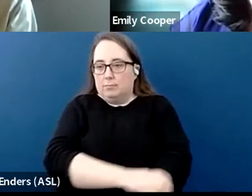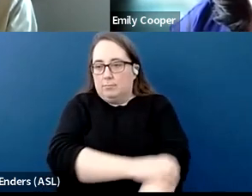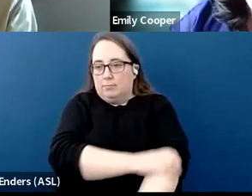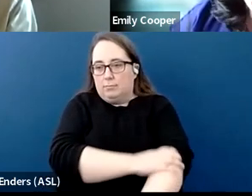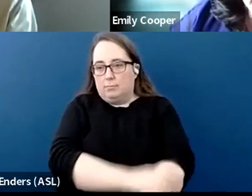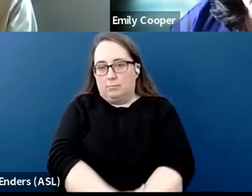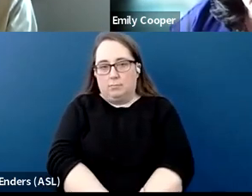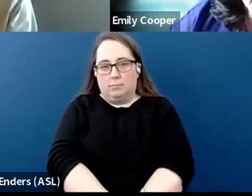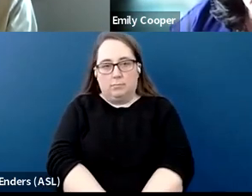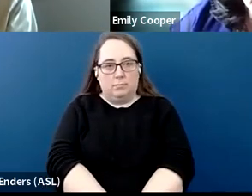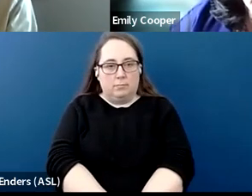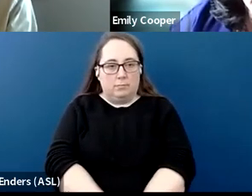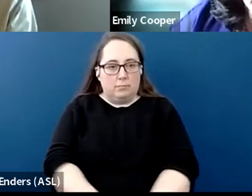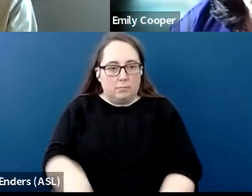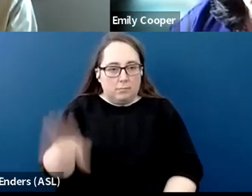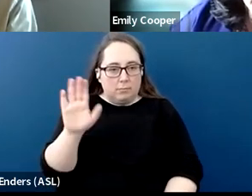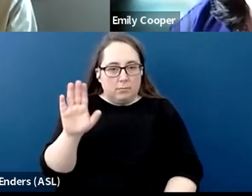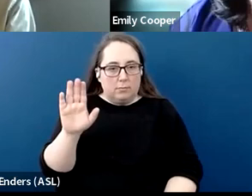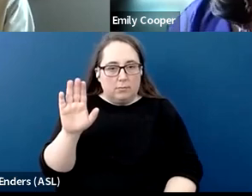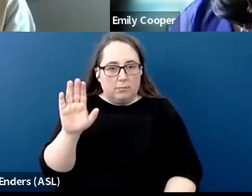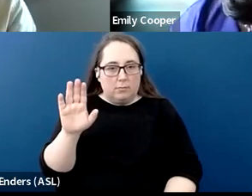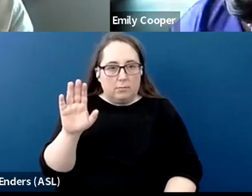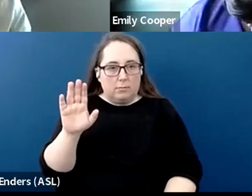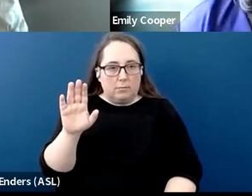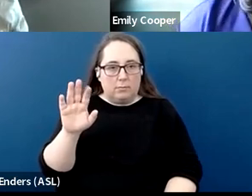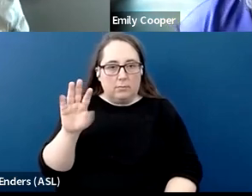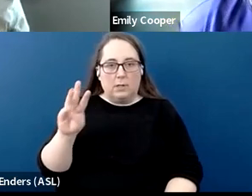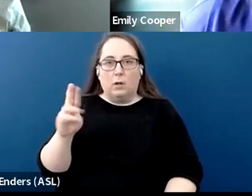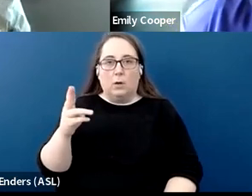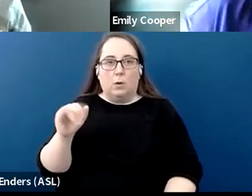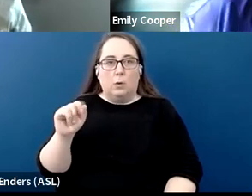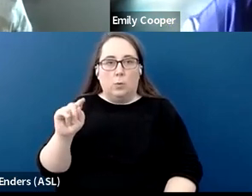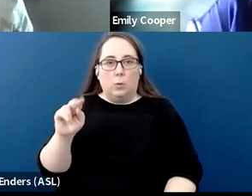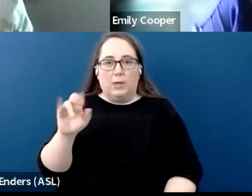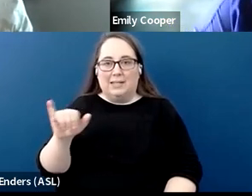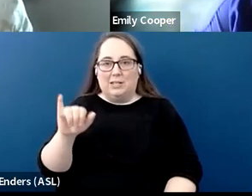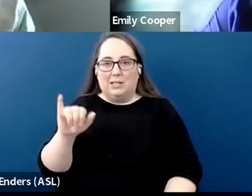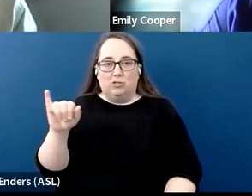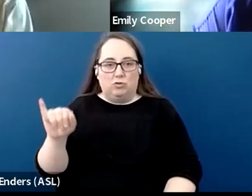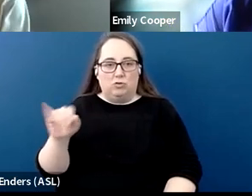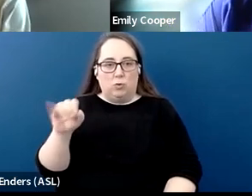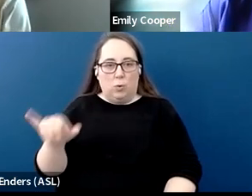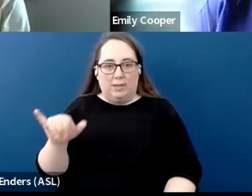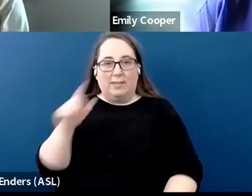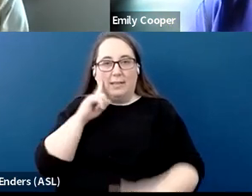get in, hopefully, a medical service record, can take them to